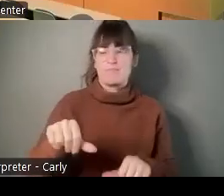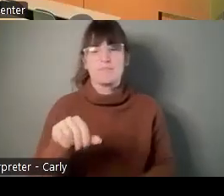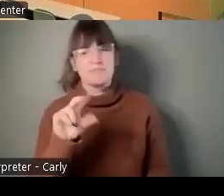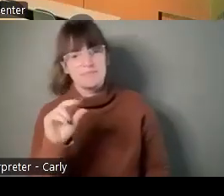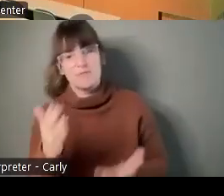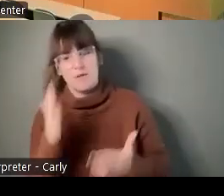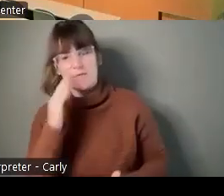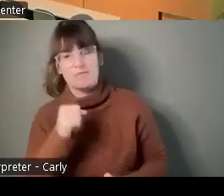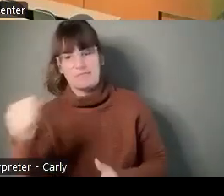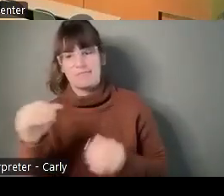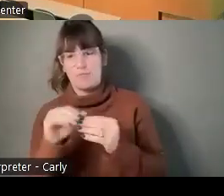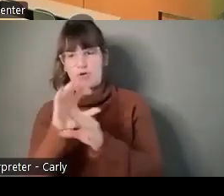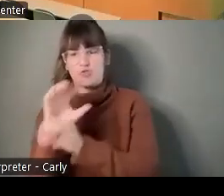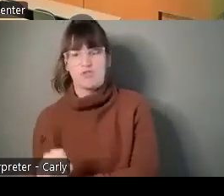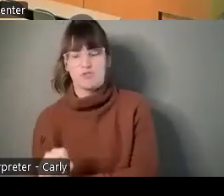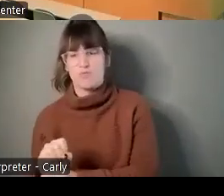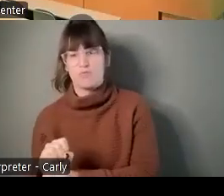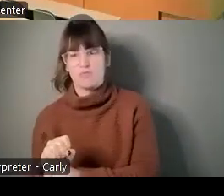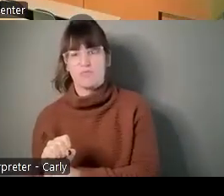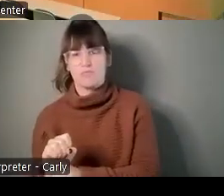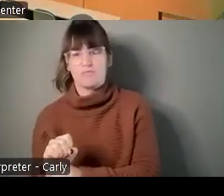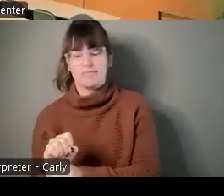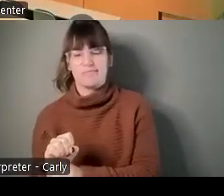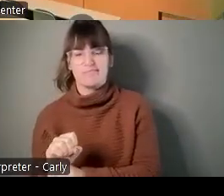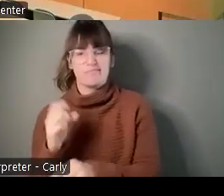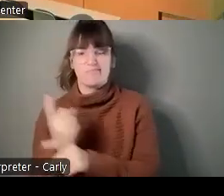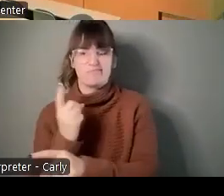our more traditional like length of stay pathway if they were at the beginning saying they didn't